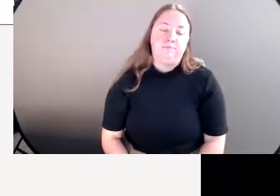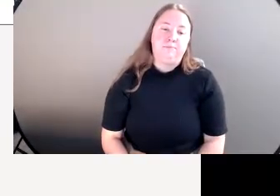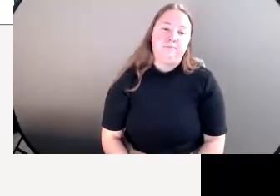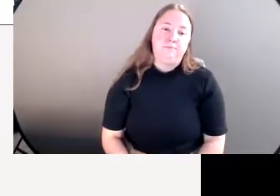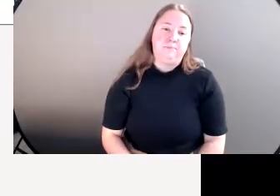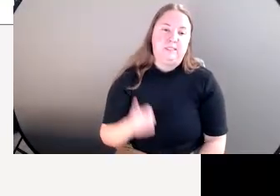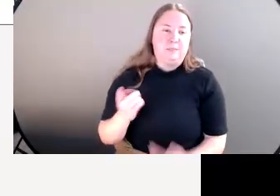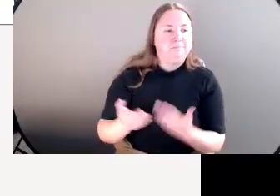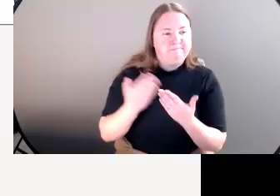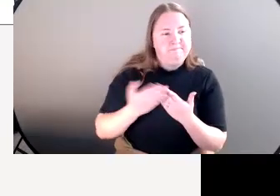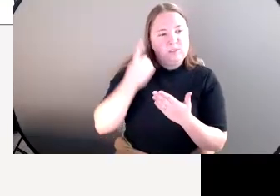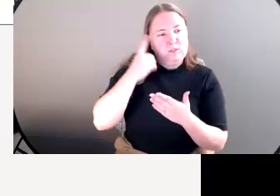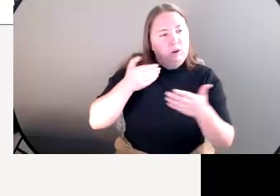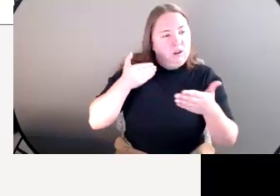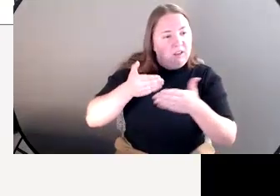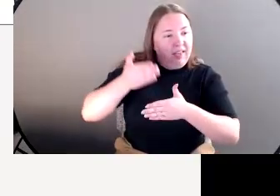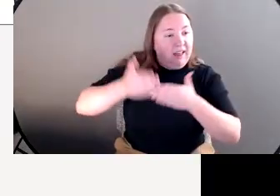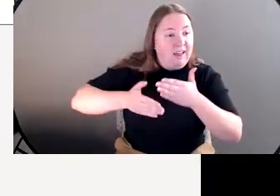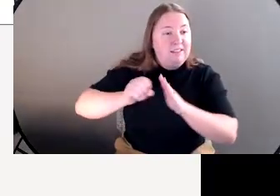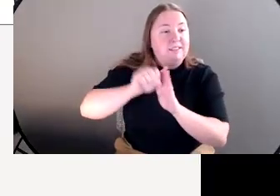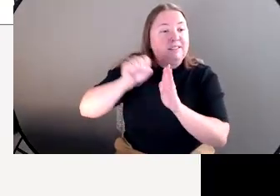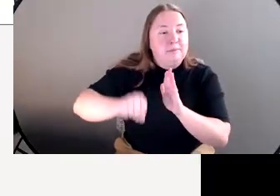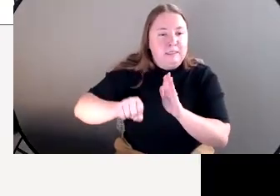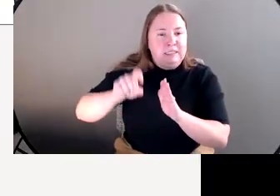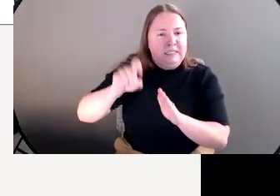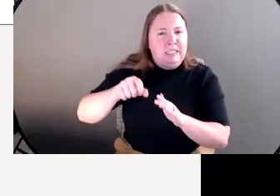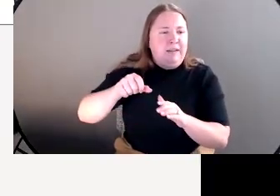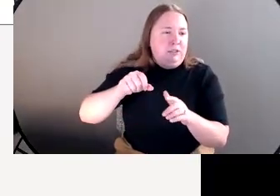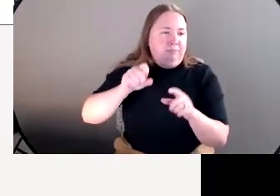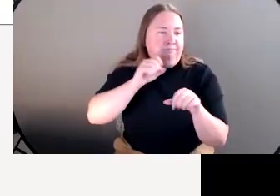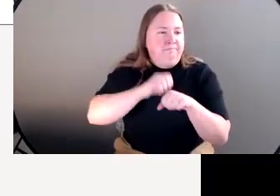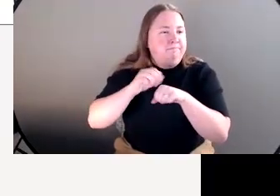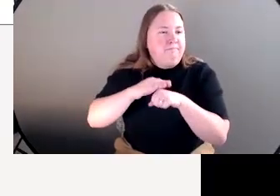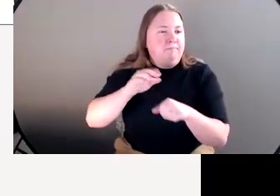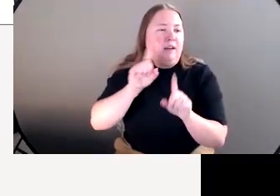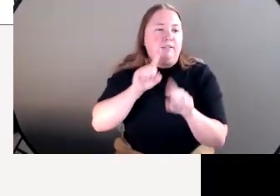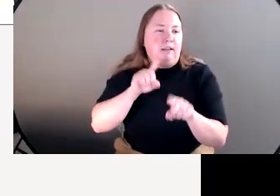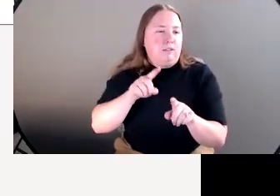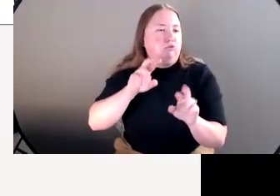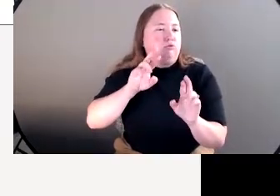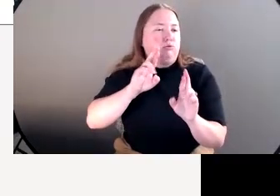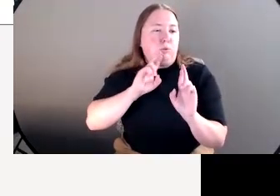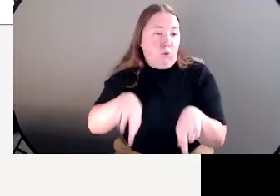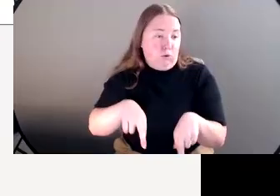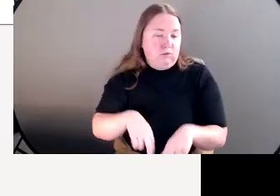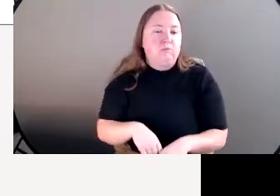the end of the semester when we have to remember attendance reports, because then we can simply filter